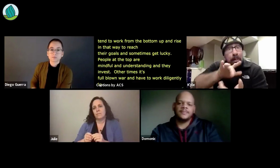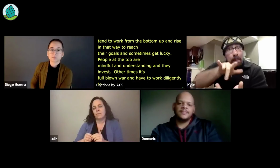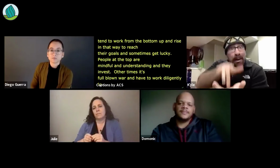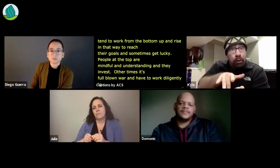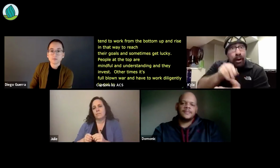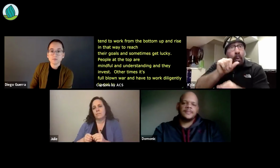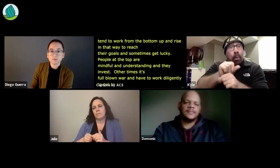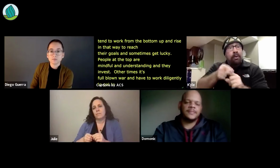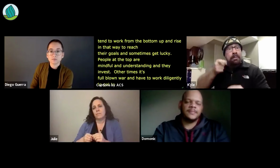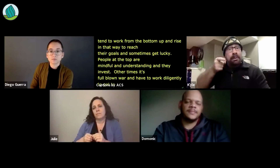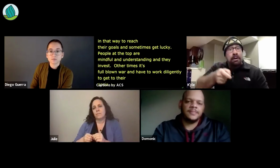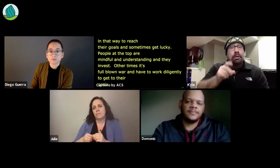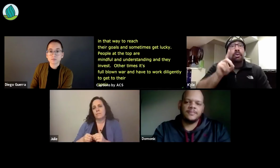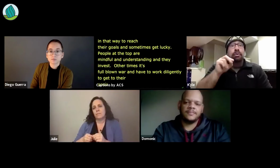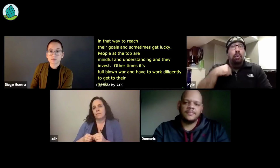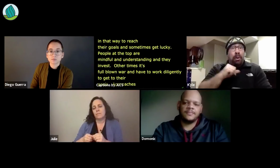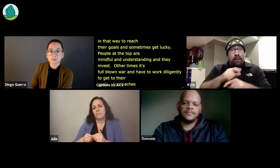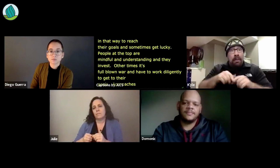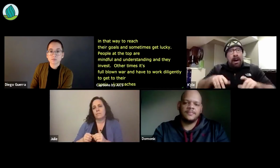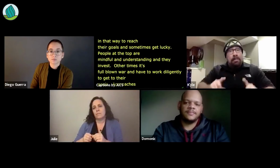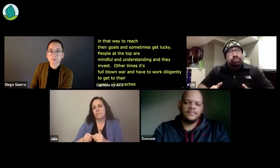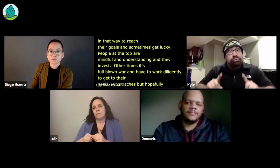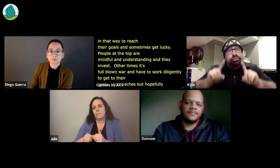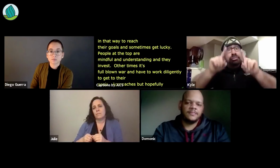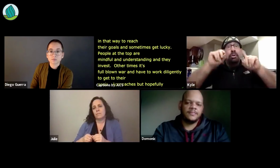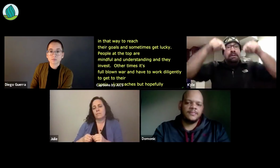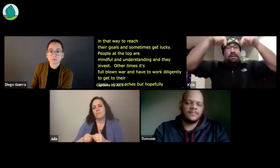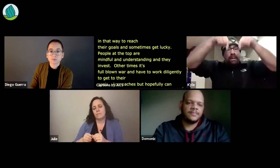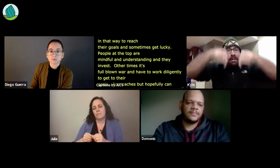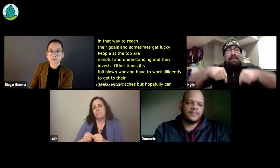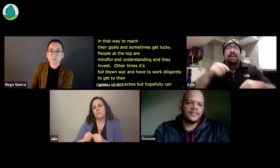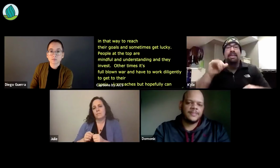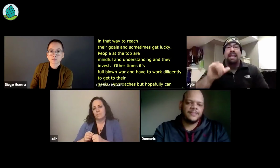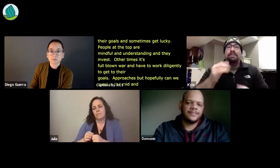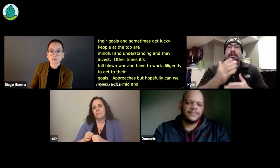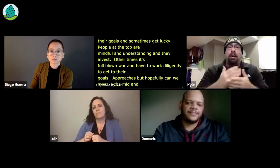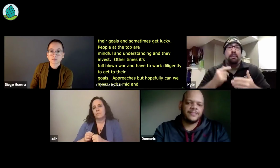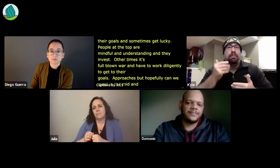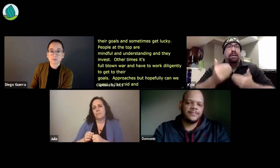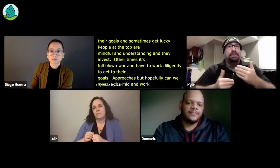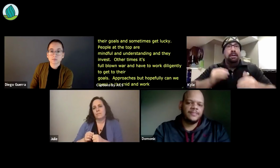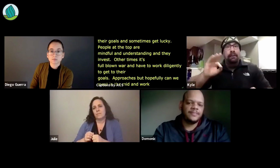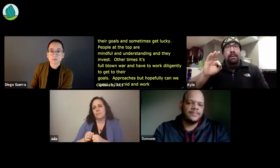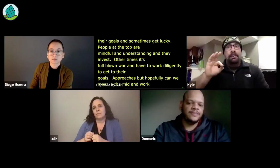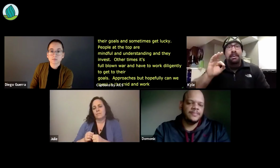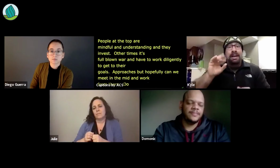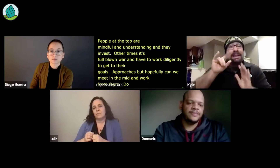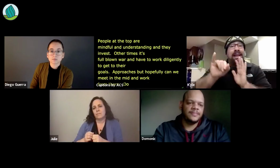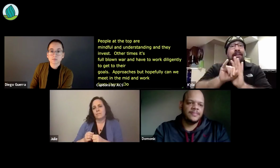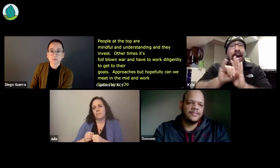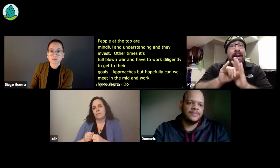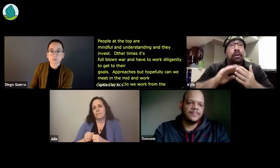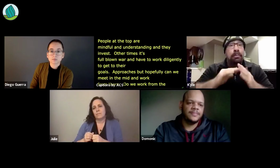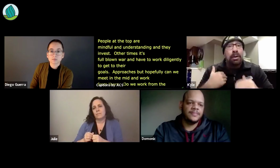Do we work from the bottom up, from the top down? I think that's part of the process of identifying community members, identifying the needs,